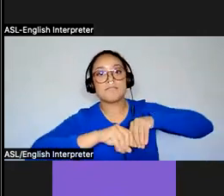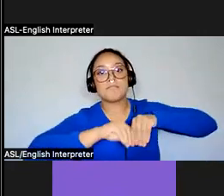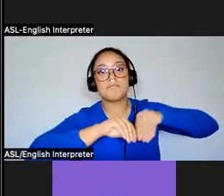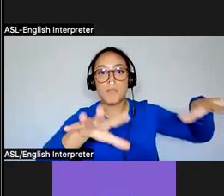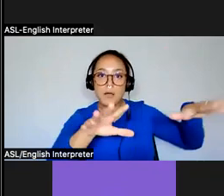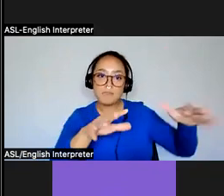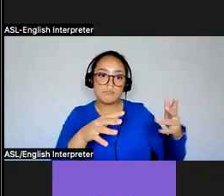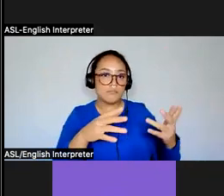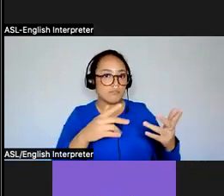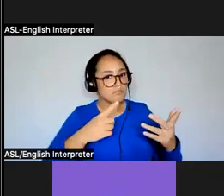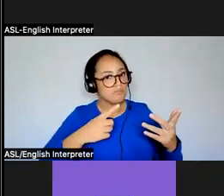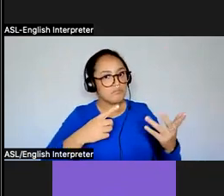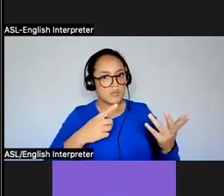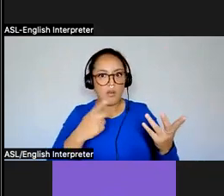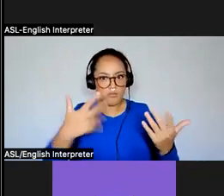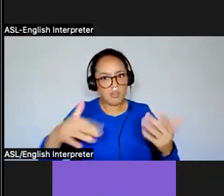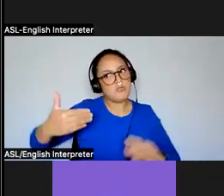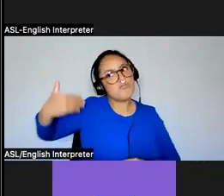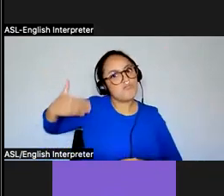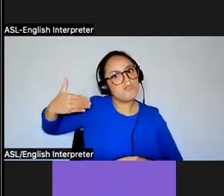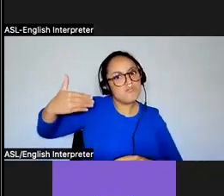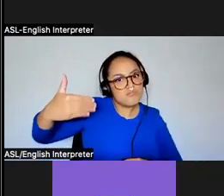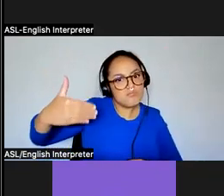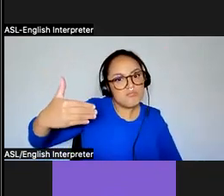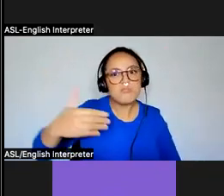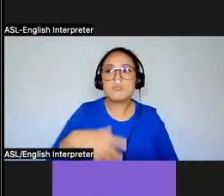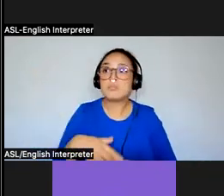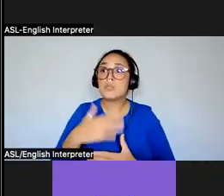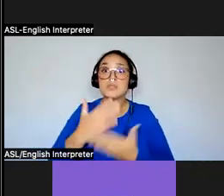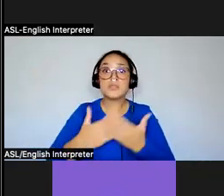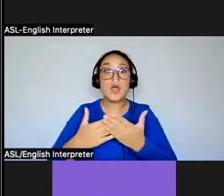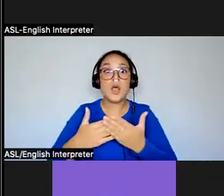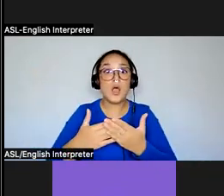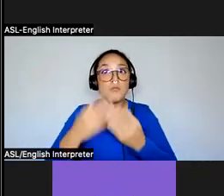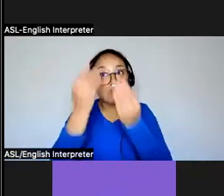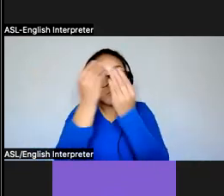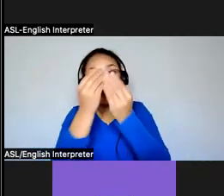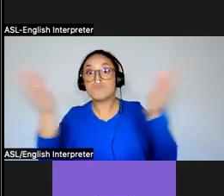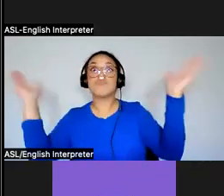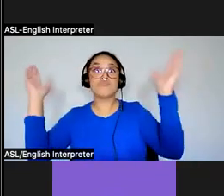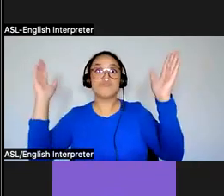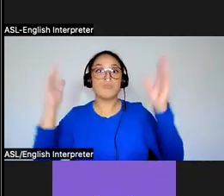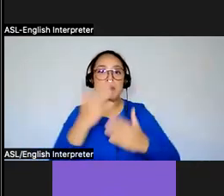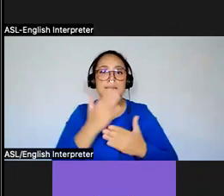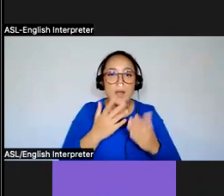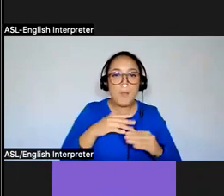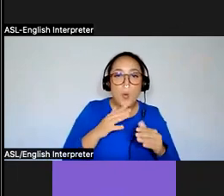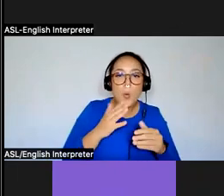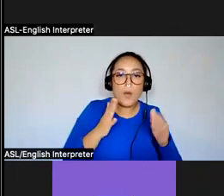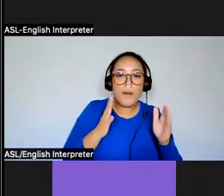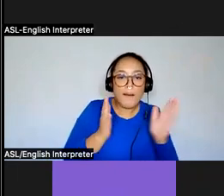And then with some additional pieces more grassroots to promote the individual events. And so why don't we flip to the next slide, right now.